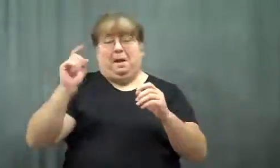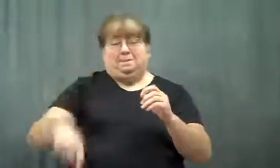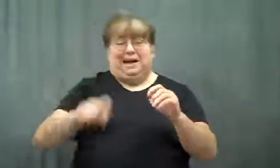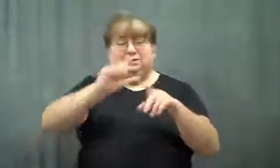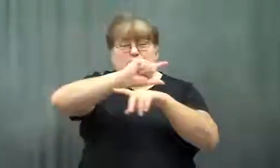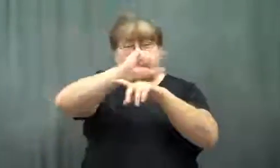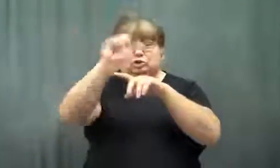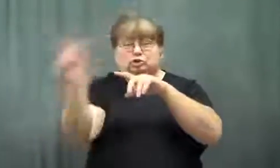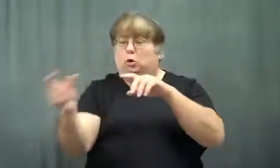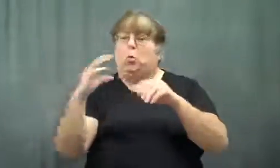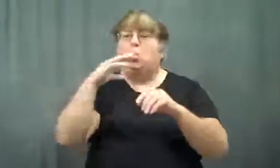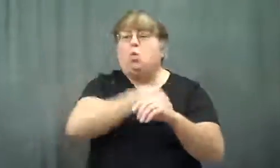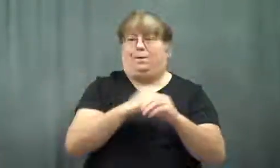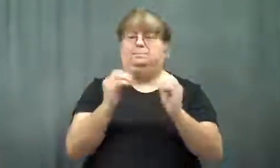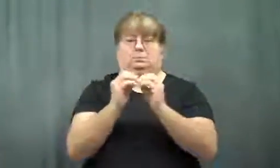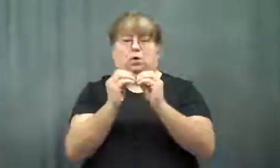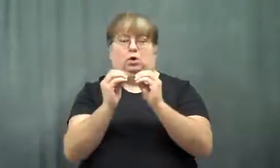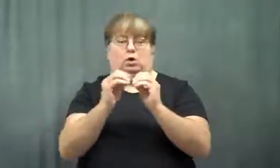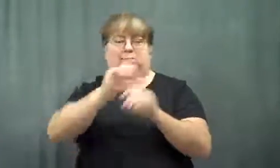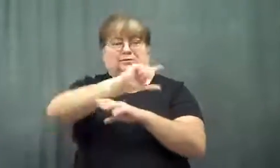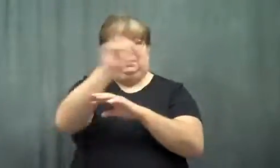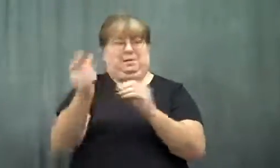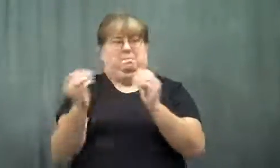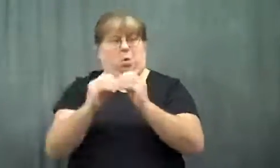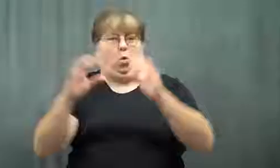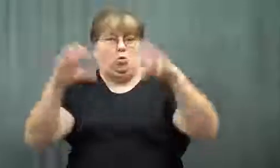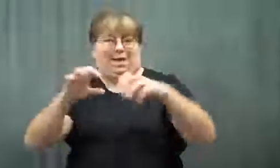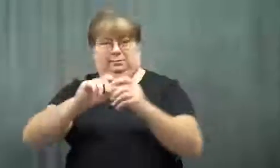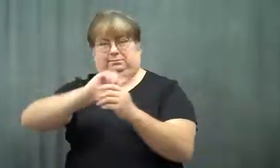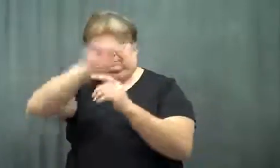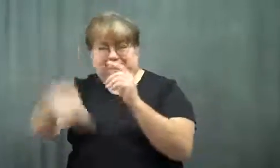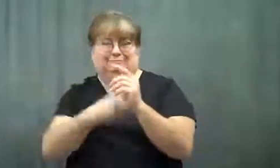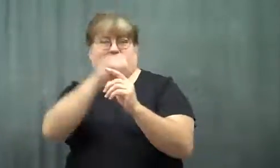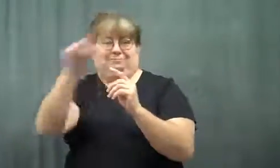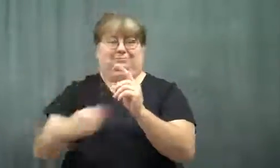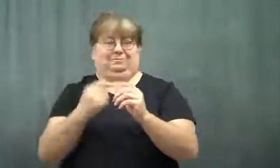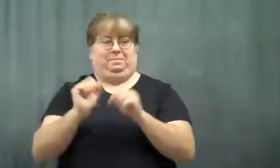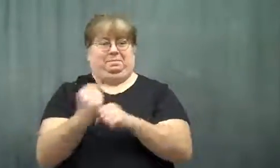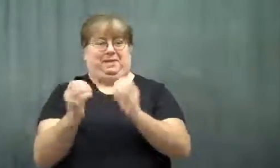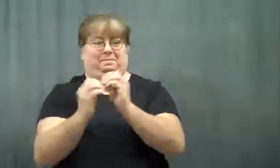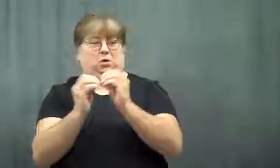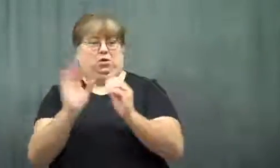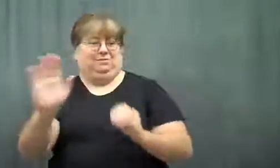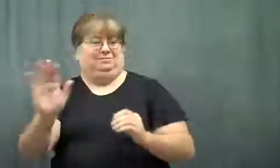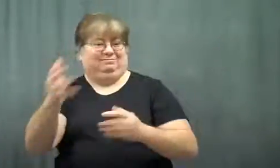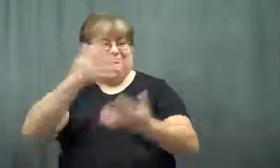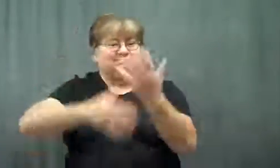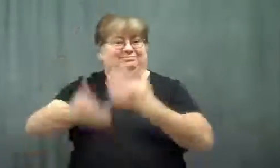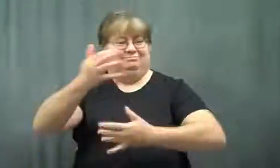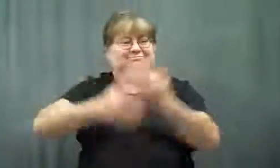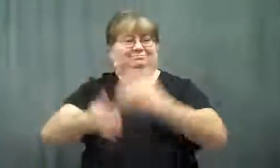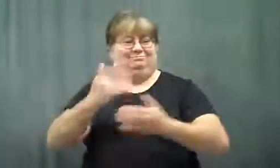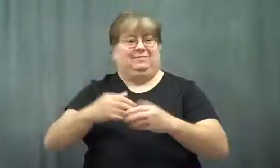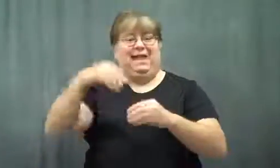It needs warmth and rain to feed it.